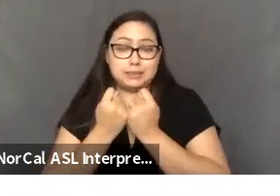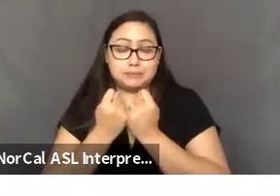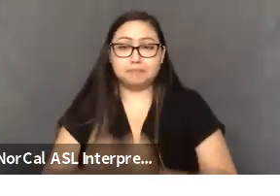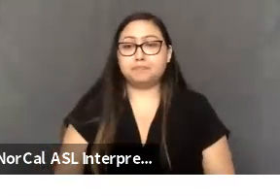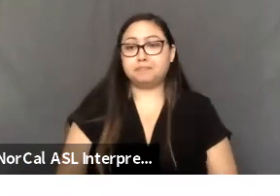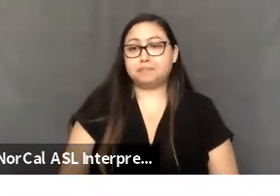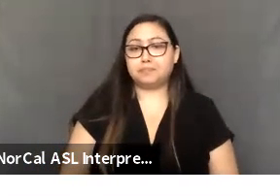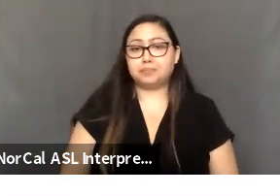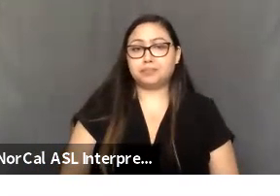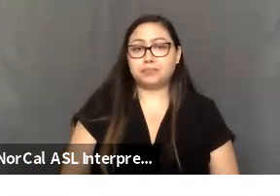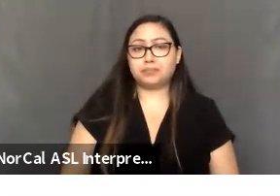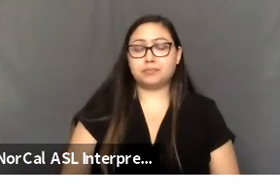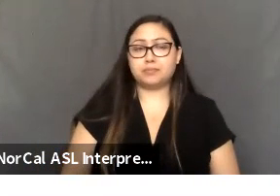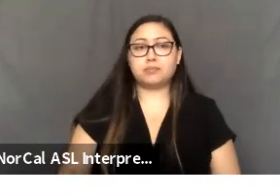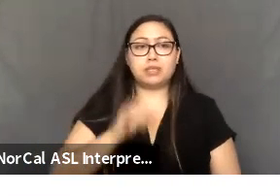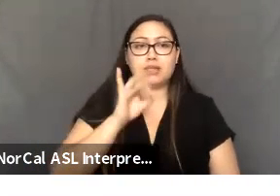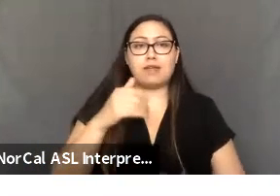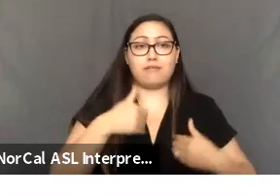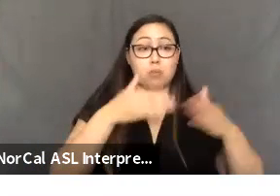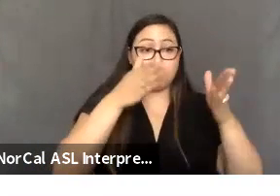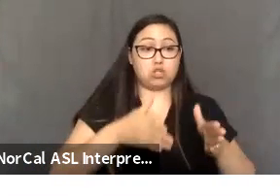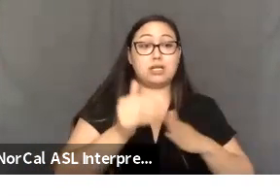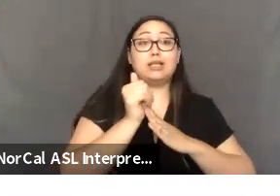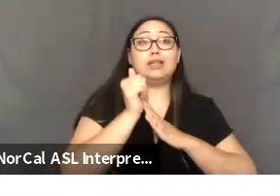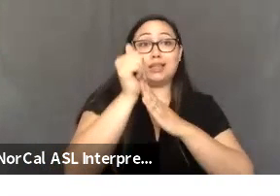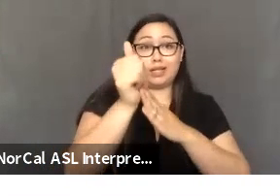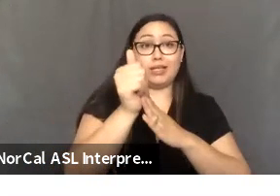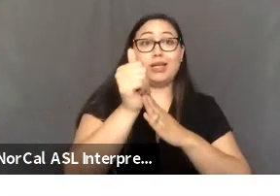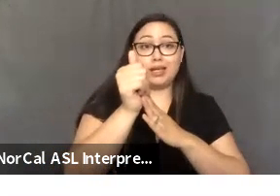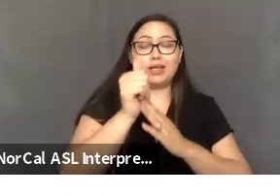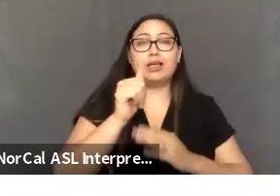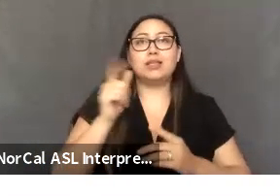be an individual leading these efforts, they have described situations where they